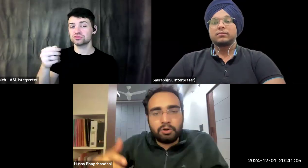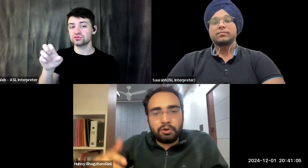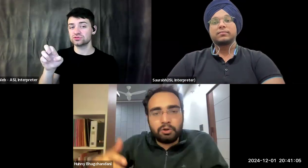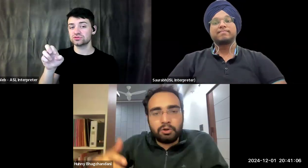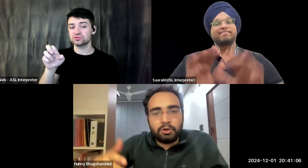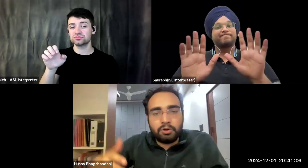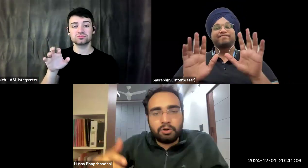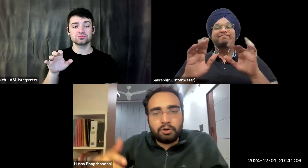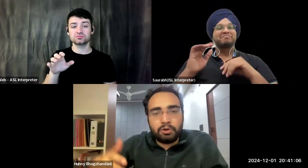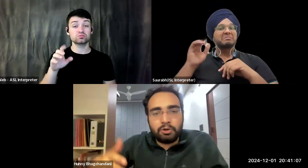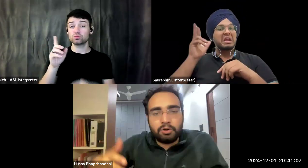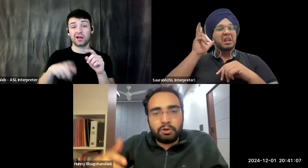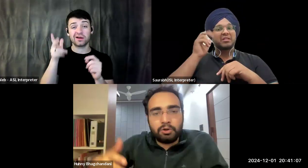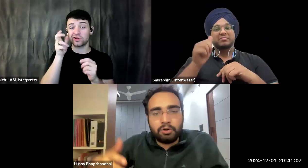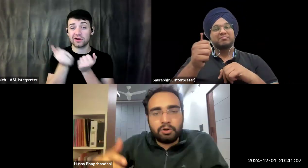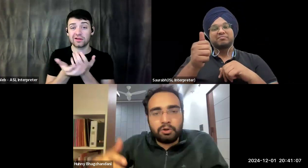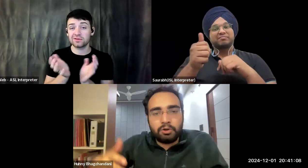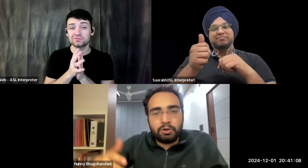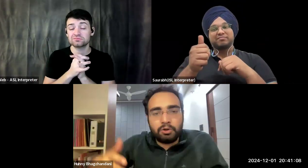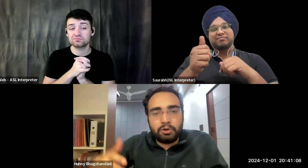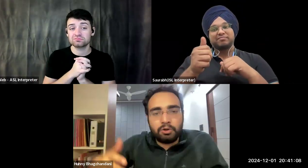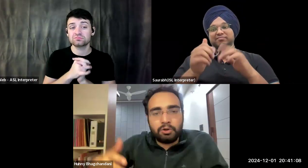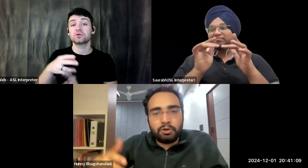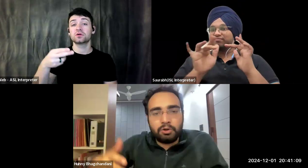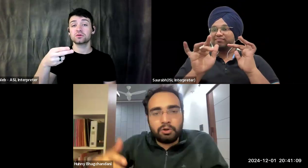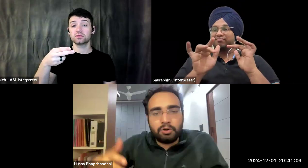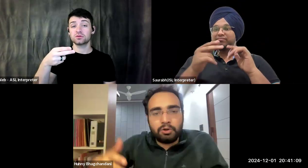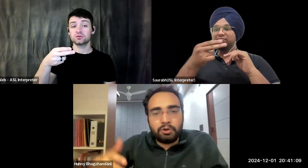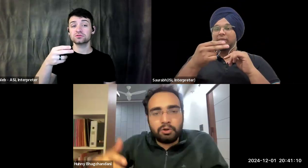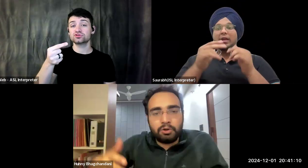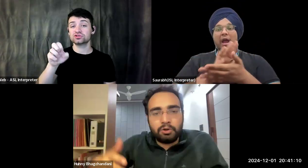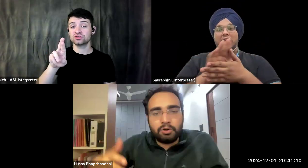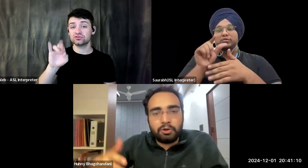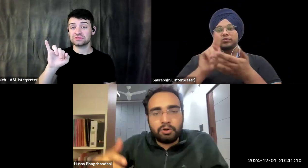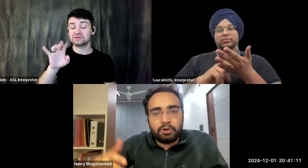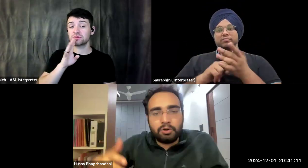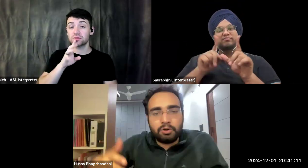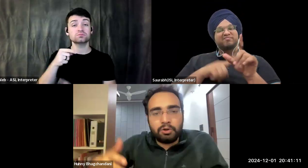We can't hear any. [Geri speaking] Hunny, you are freezing again.